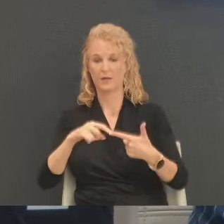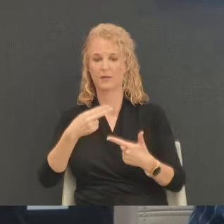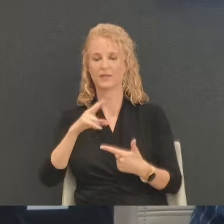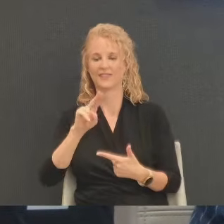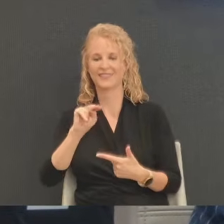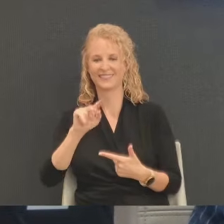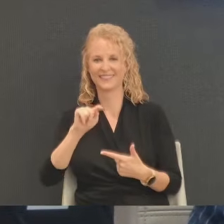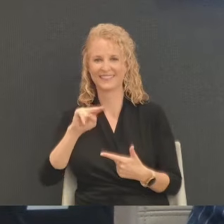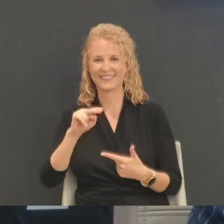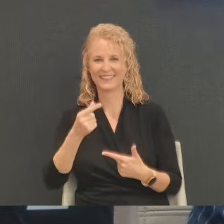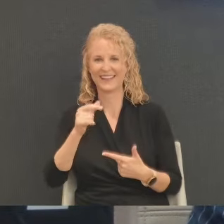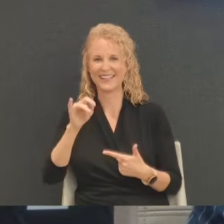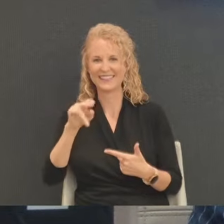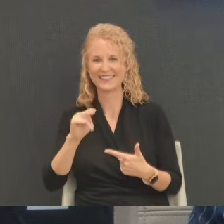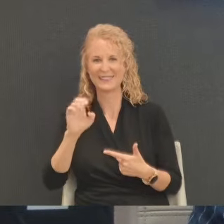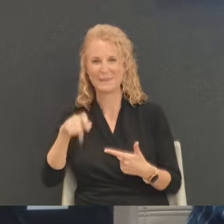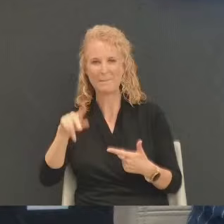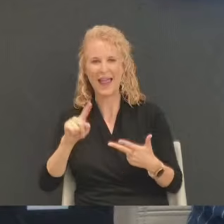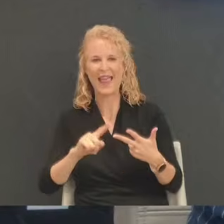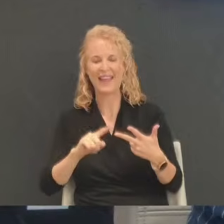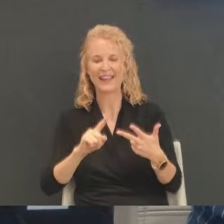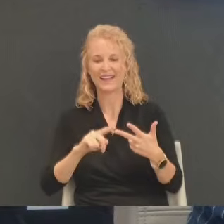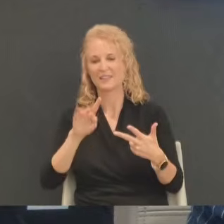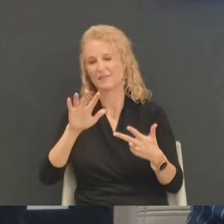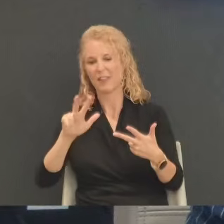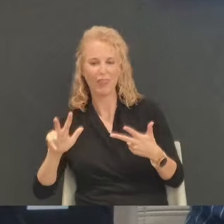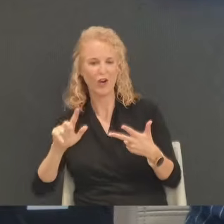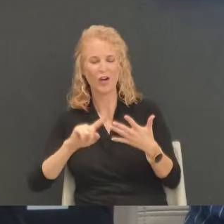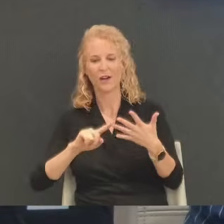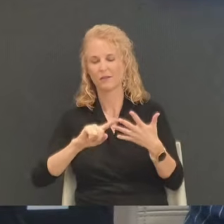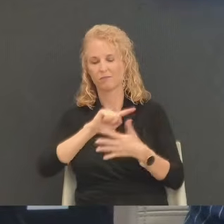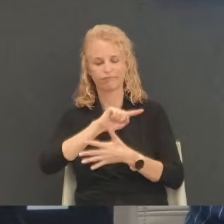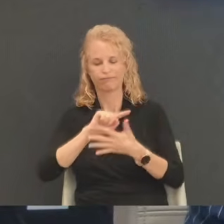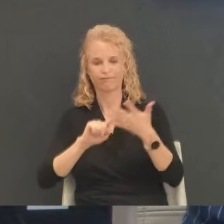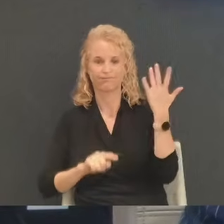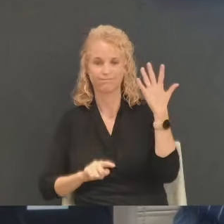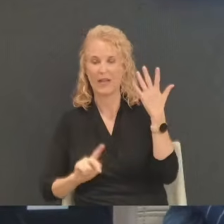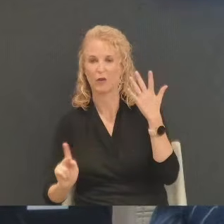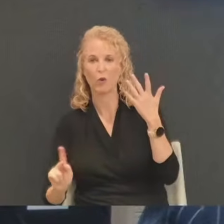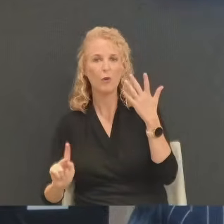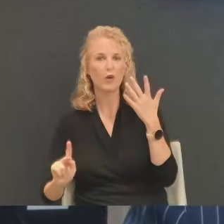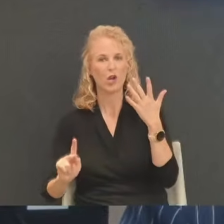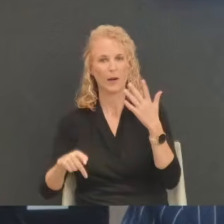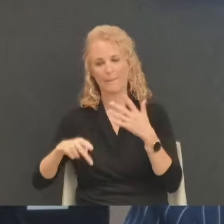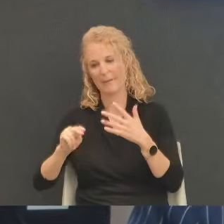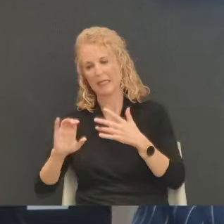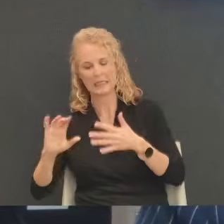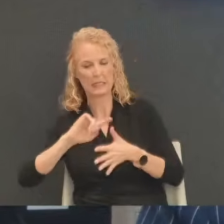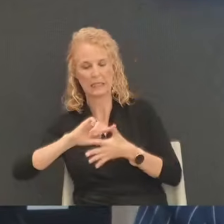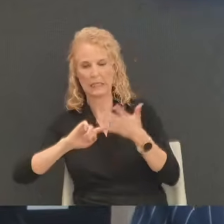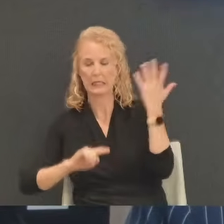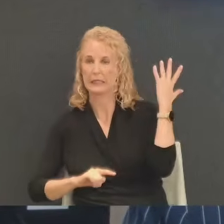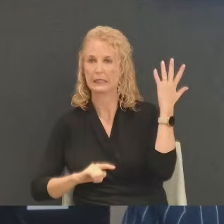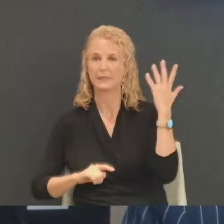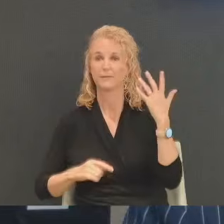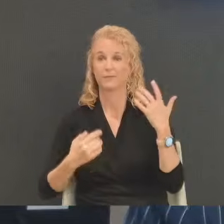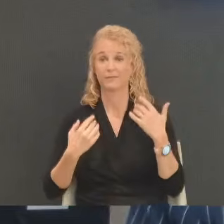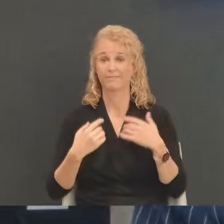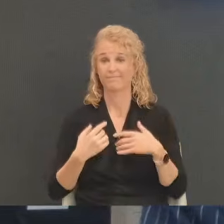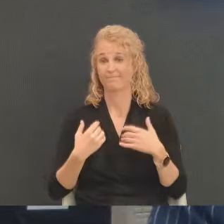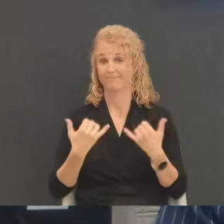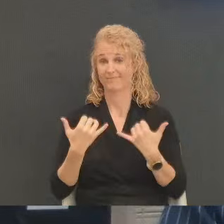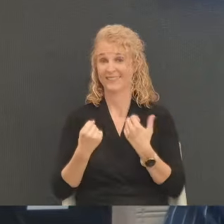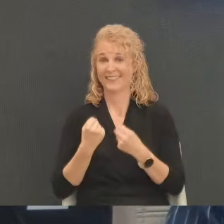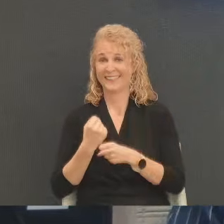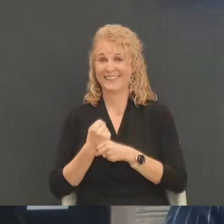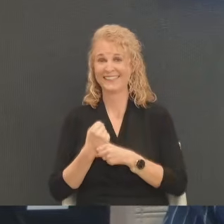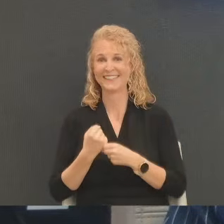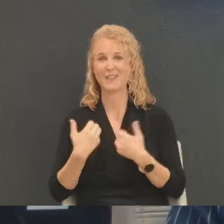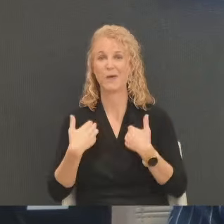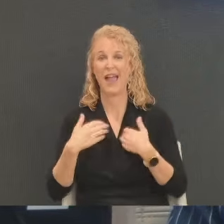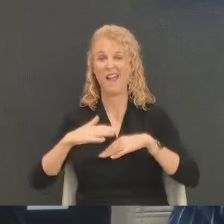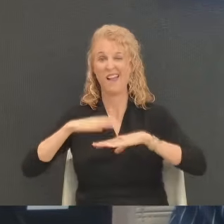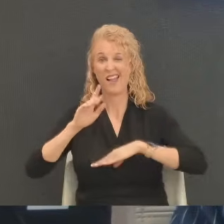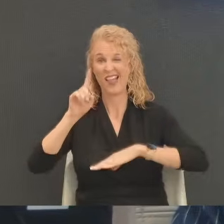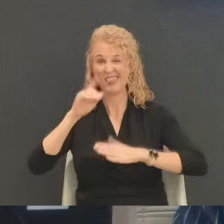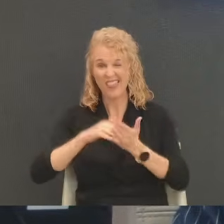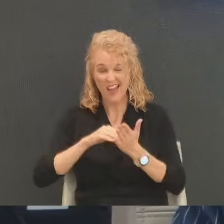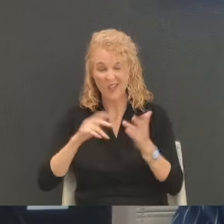Fifth Third Bank, Ultra Fiber, PNC, and Kroger's. We had a thousand small businesses that signed up